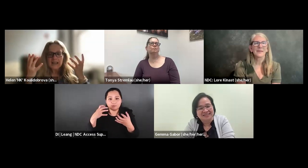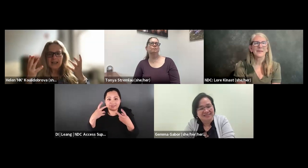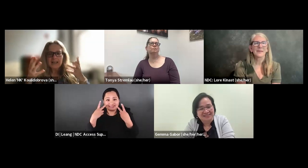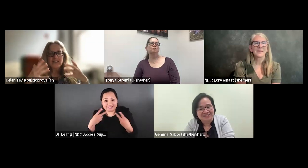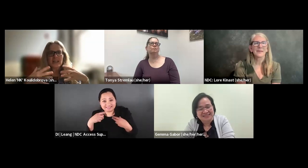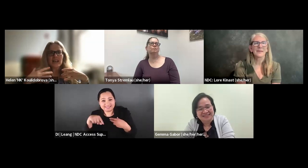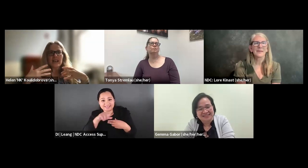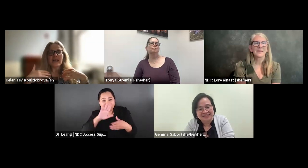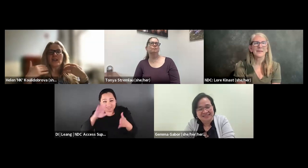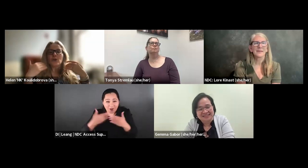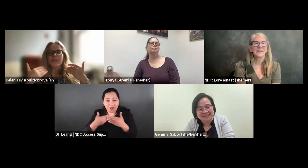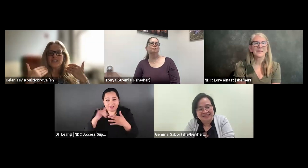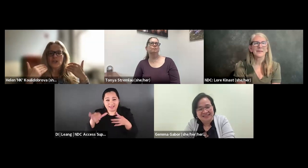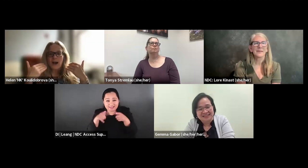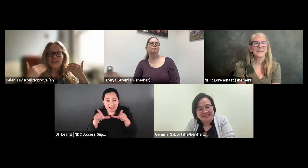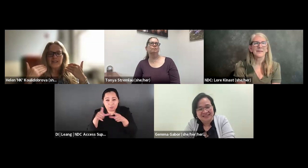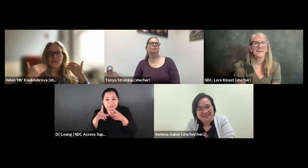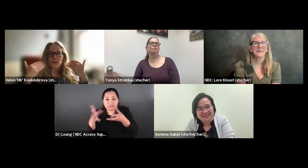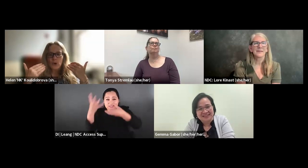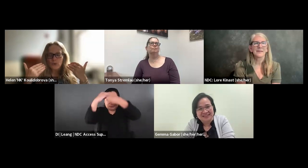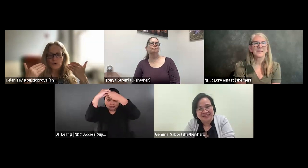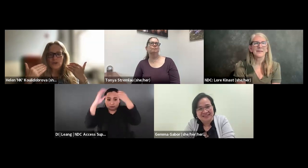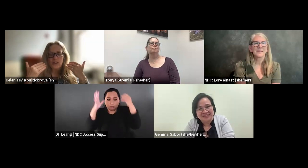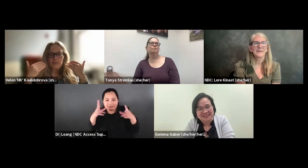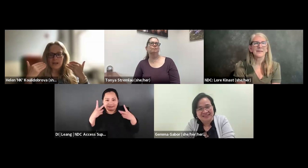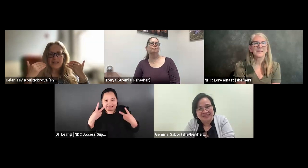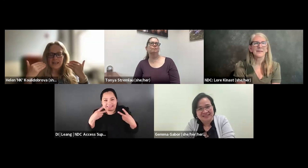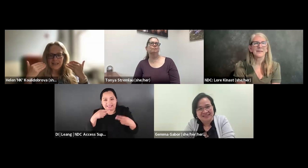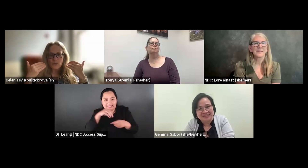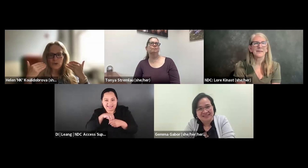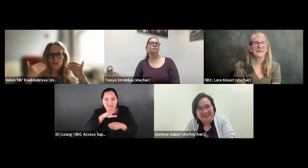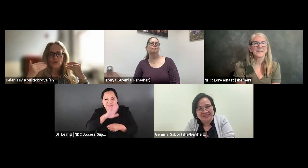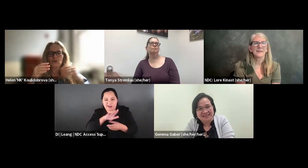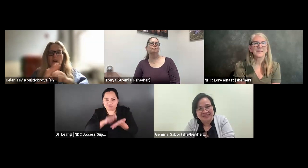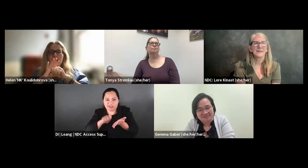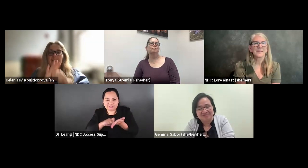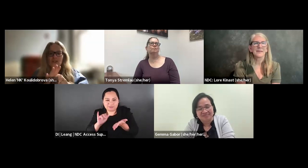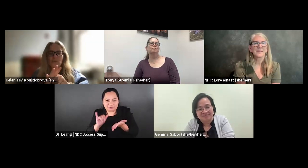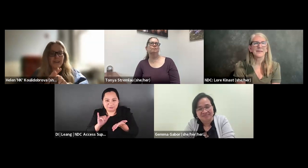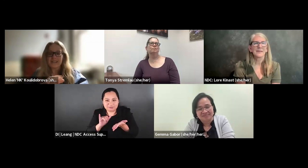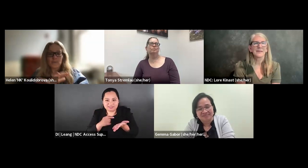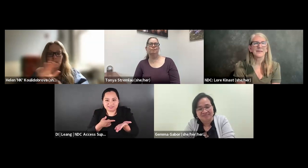It is an increased cognitive load on a multilingual to try and suppress them.